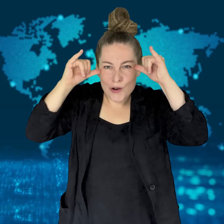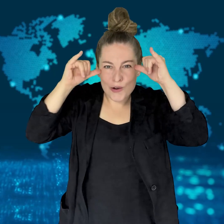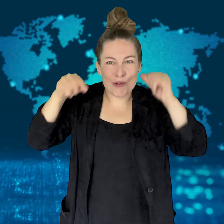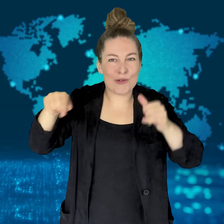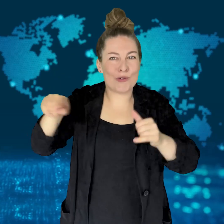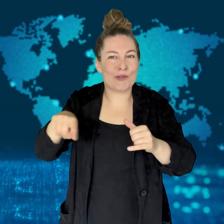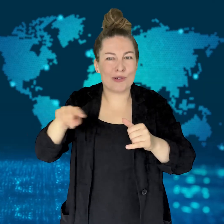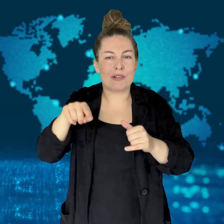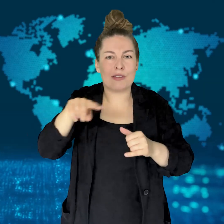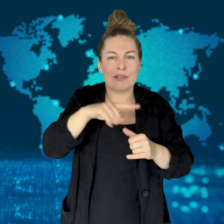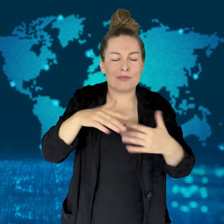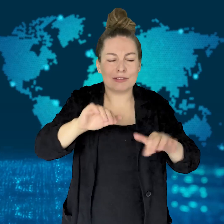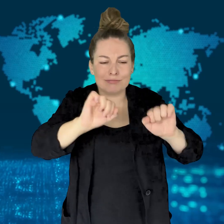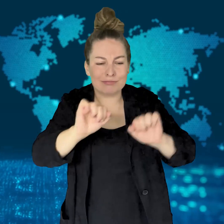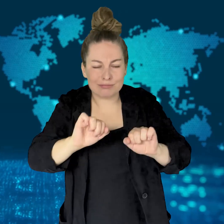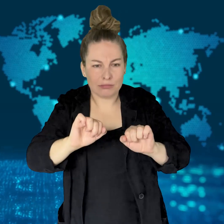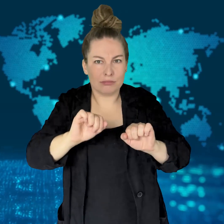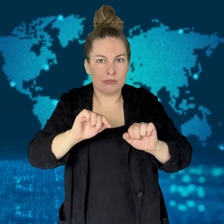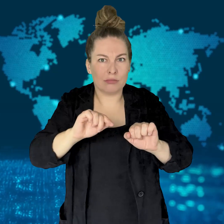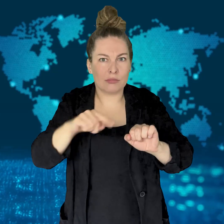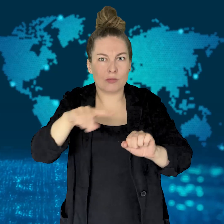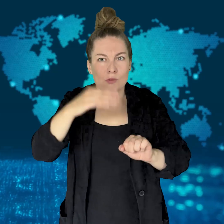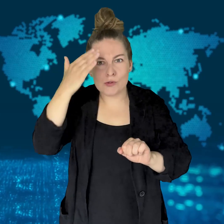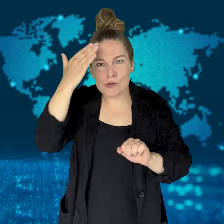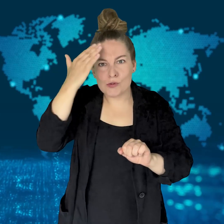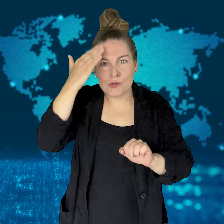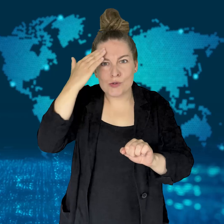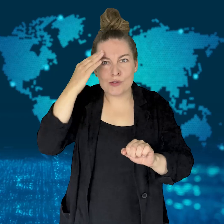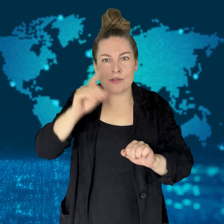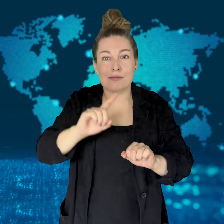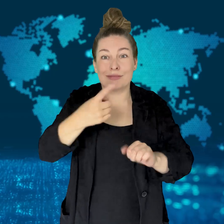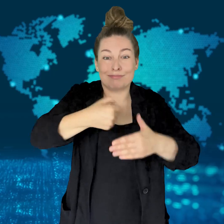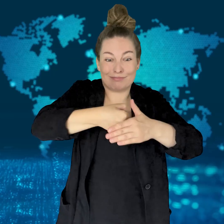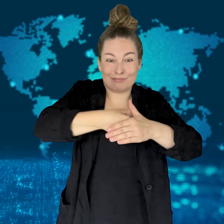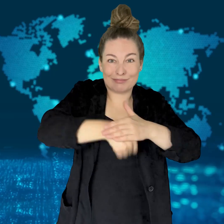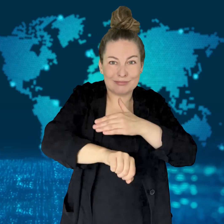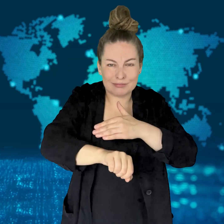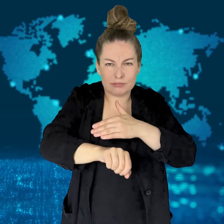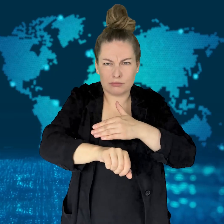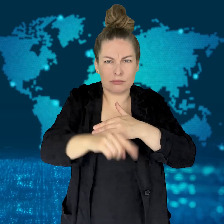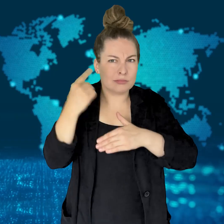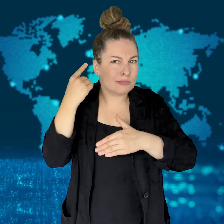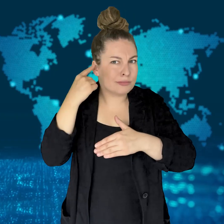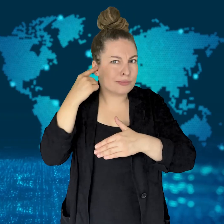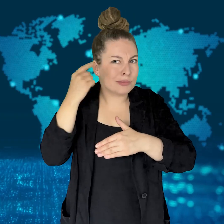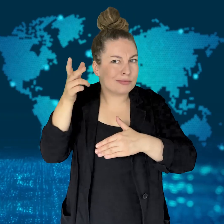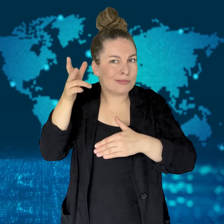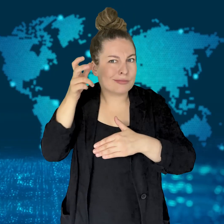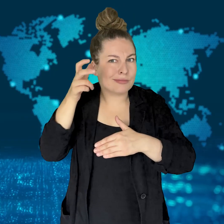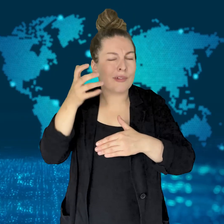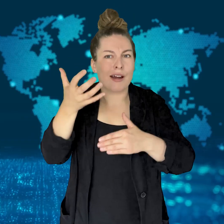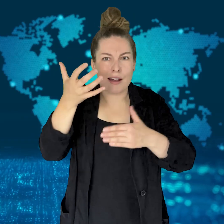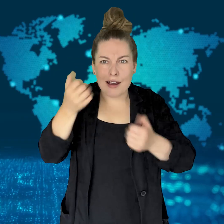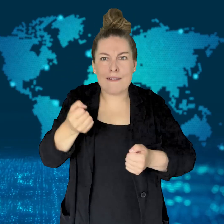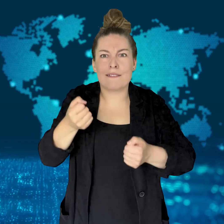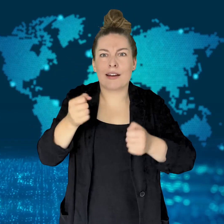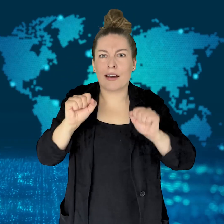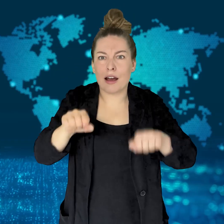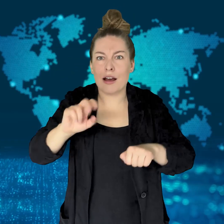they had already begun cleaning the first baby, called a calf,